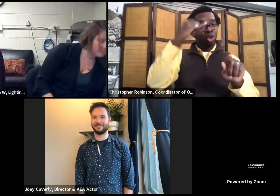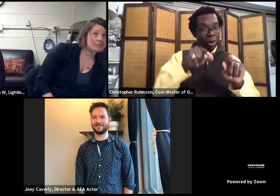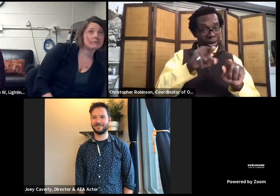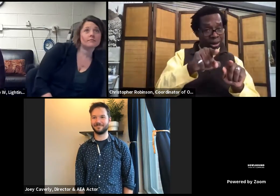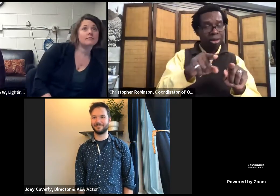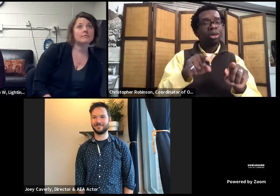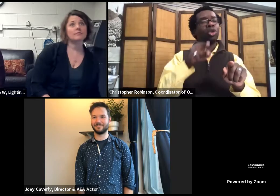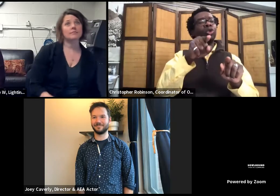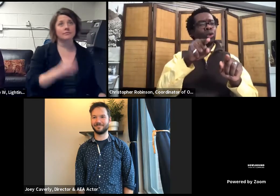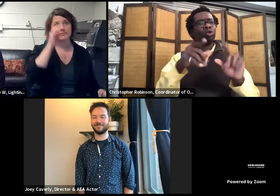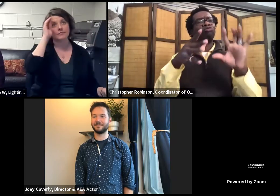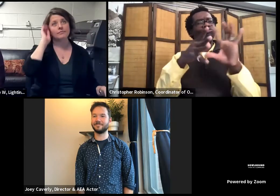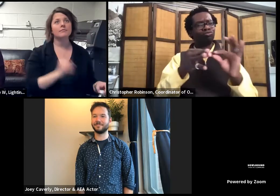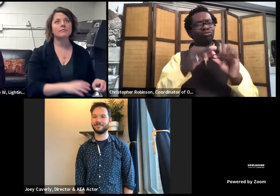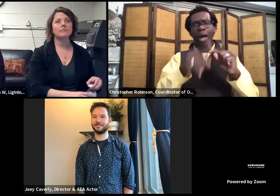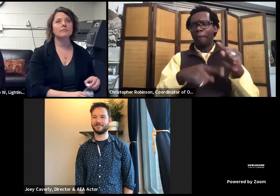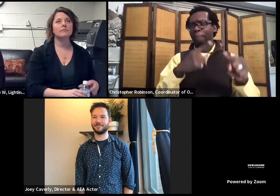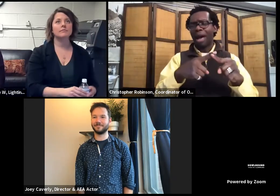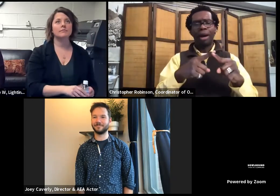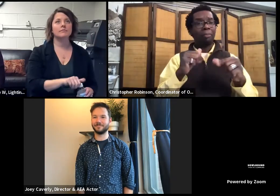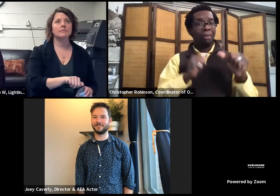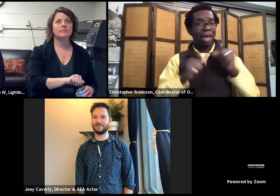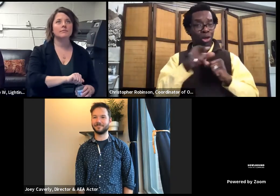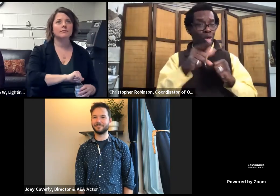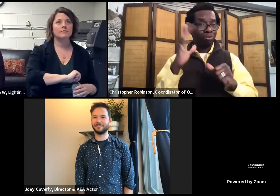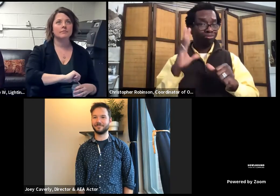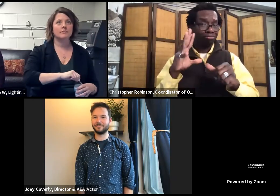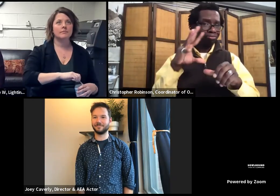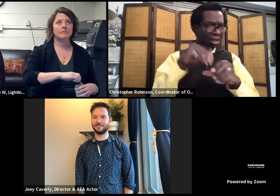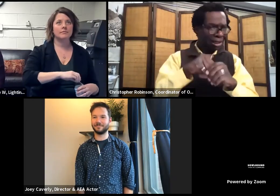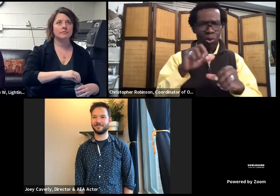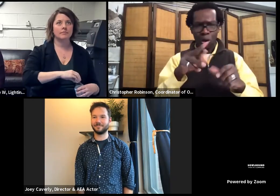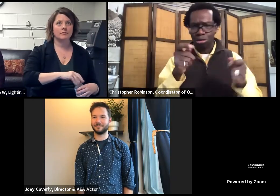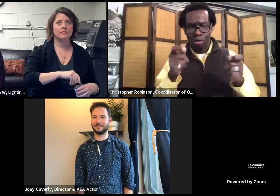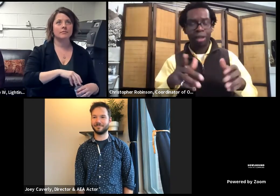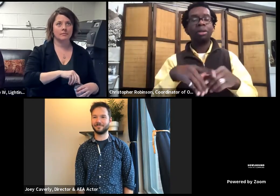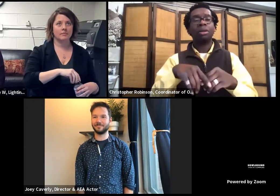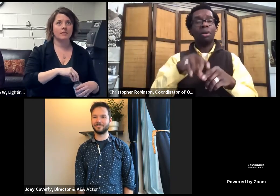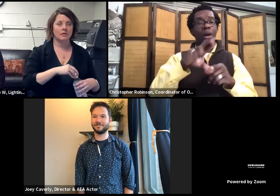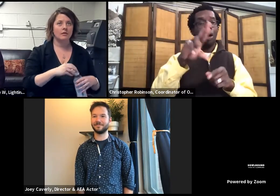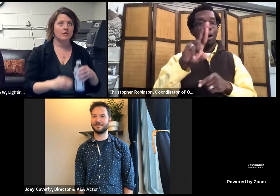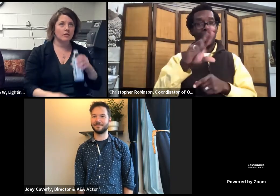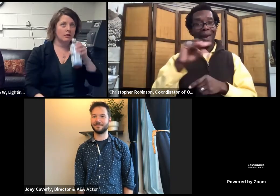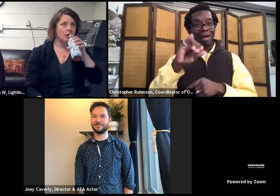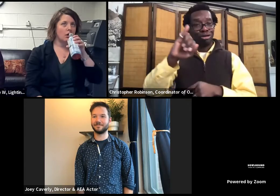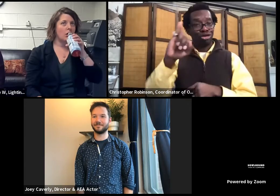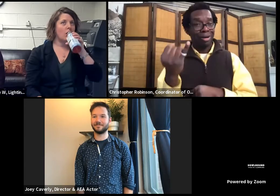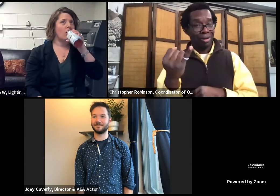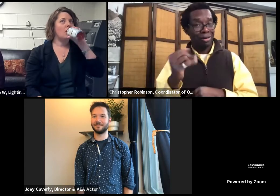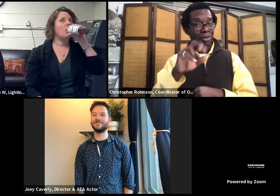including deaf people in every level, and you mentioned about a play you've been involved in or directed,